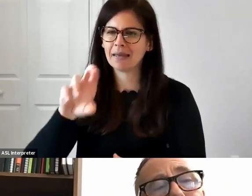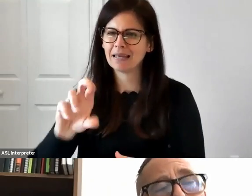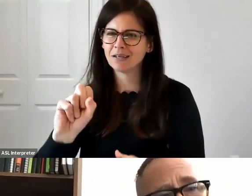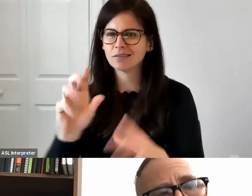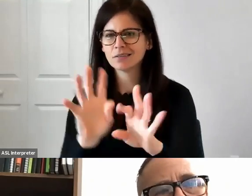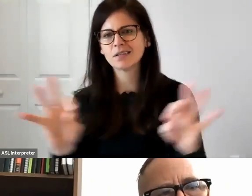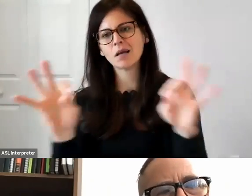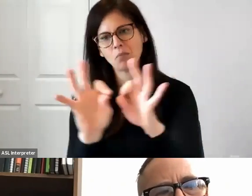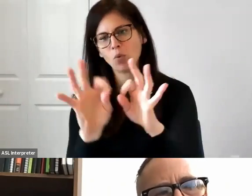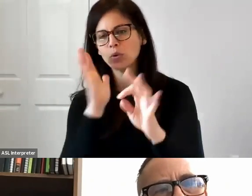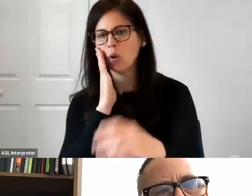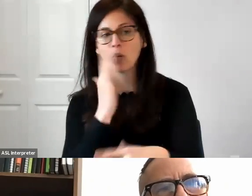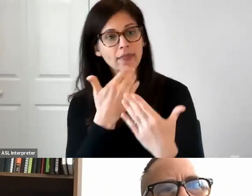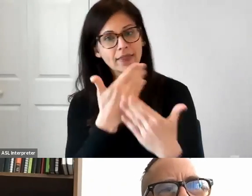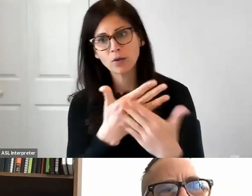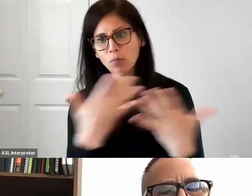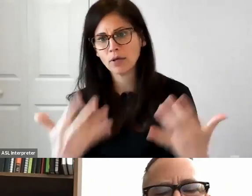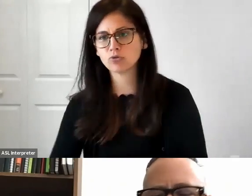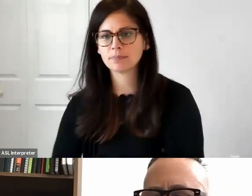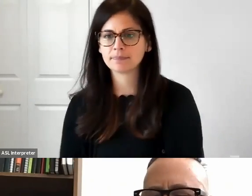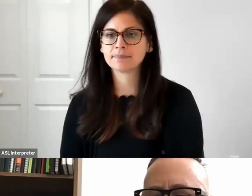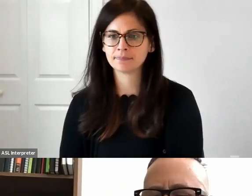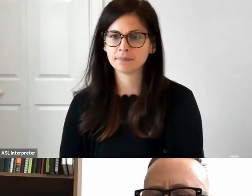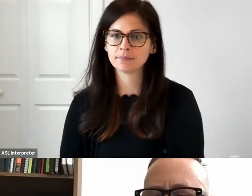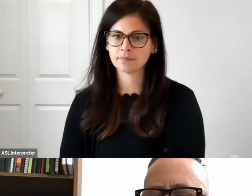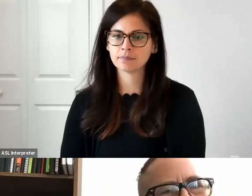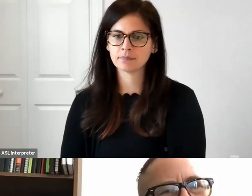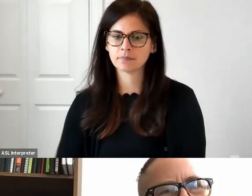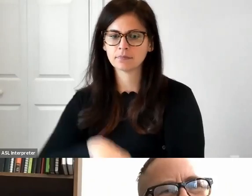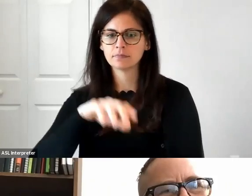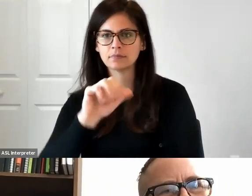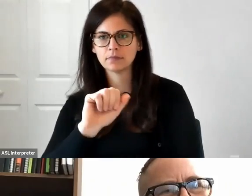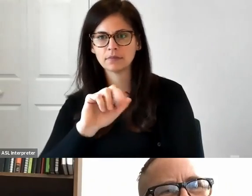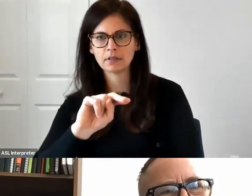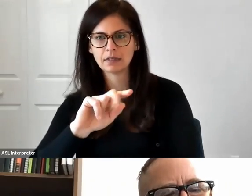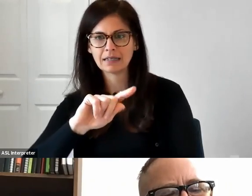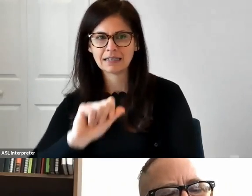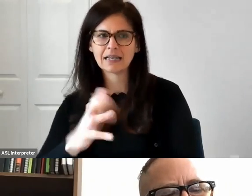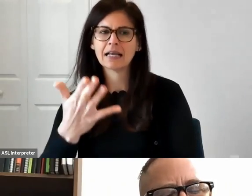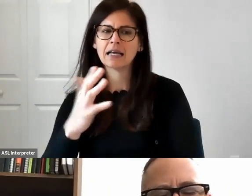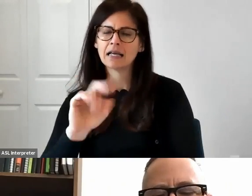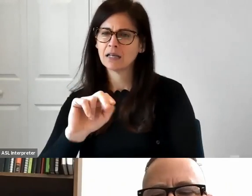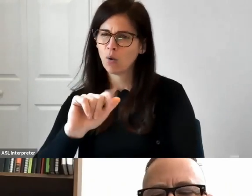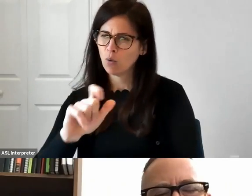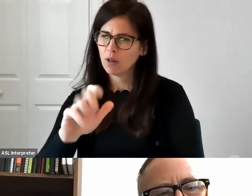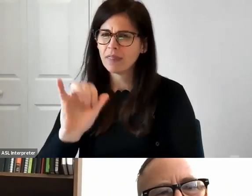And thank you, very much. Nicole, that was beautifully said. And I have to say that,